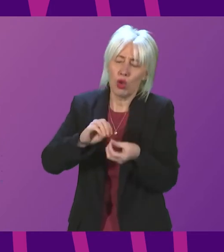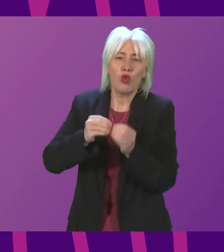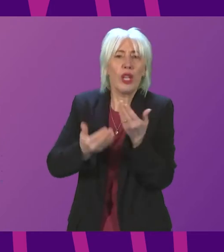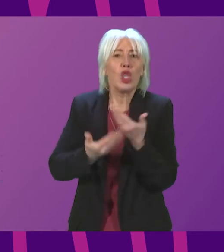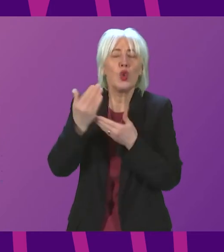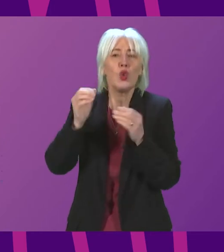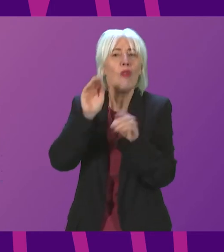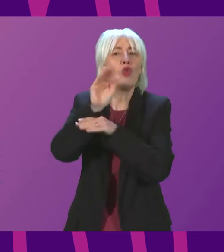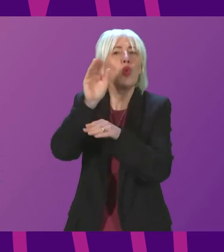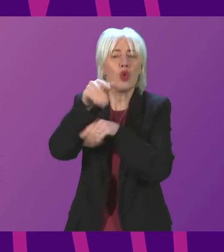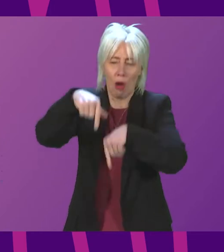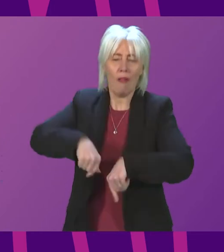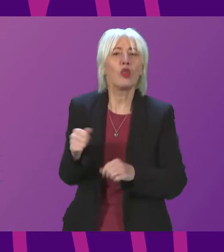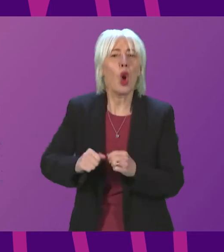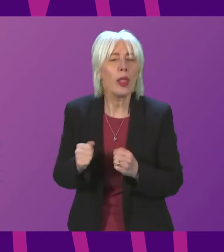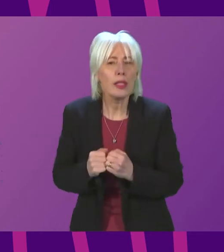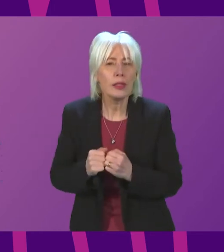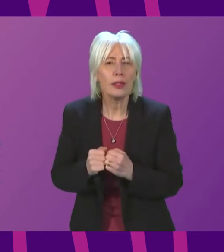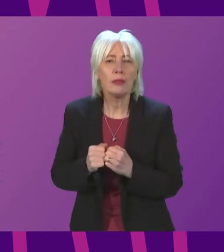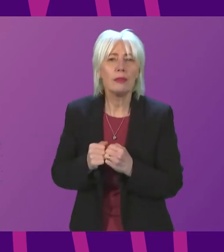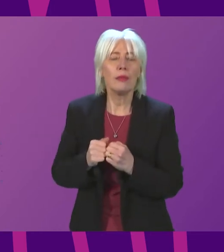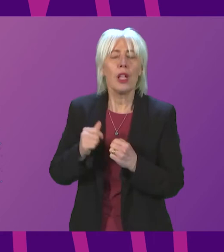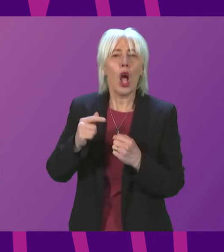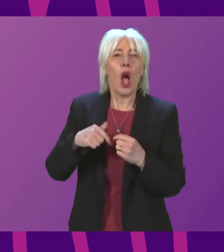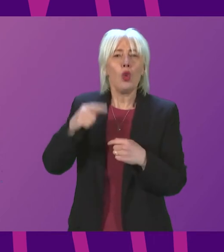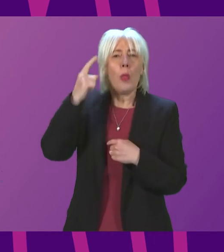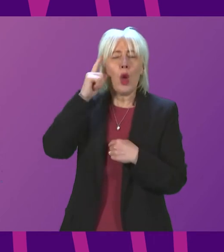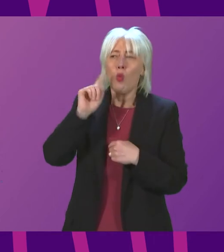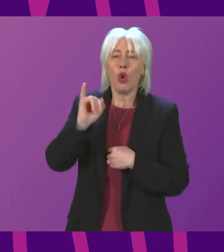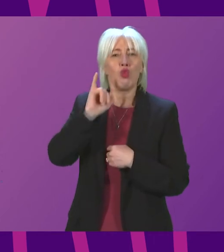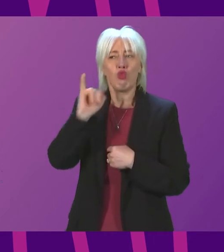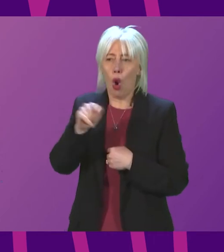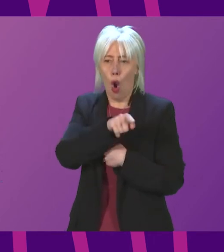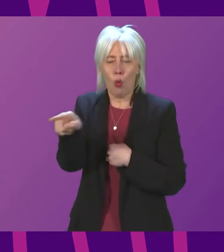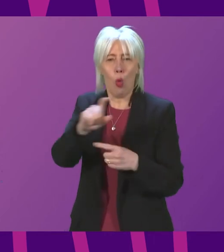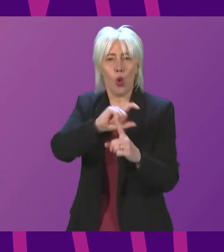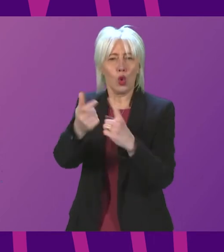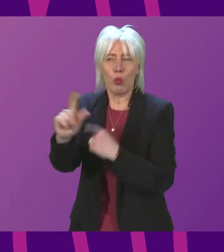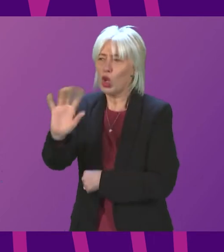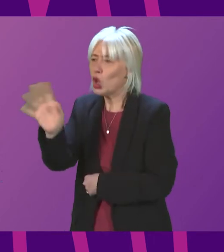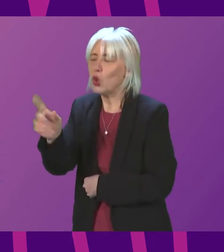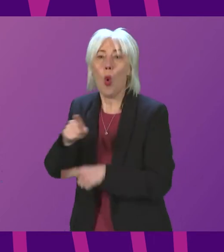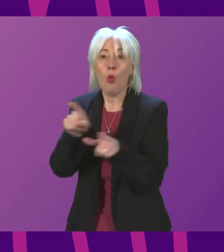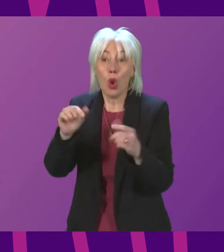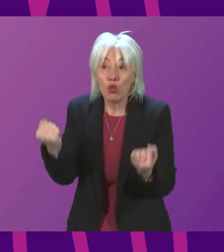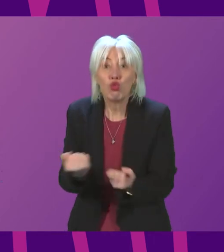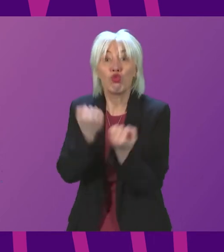Let us be aware of what is strong in these communities and not what is wrong. We have